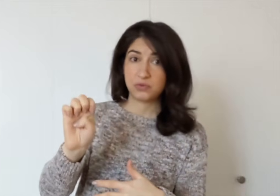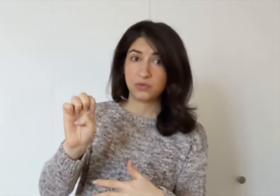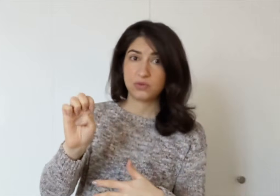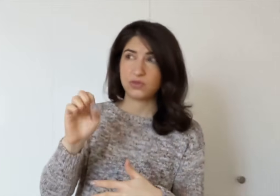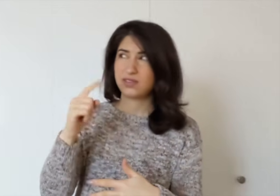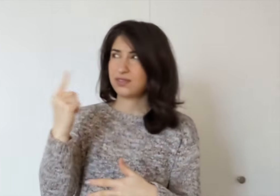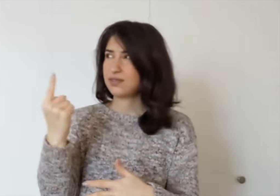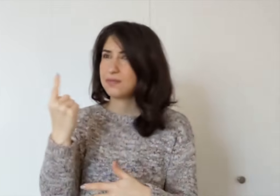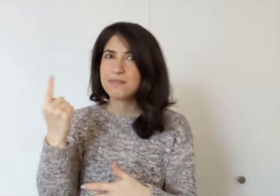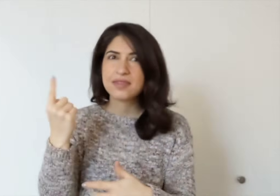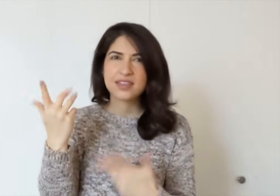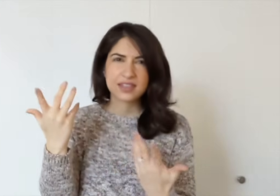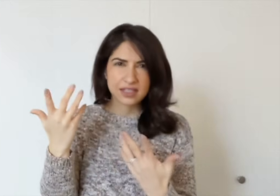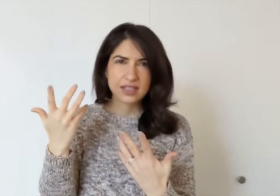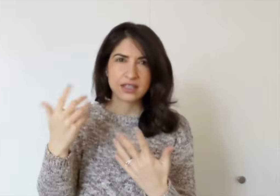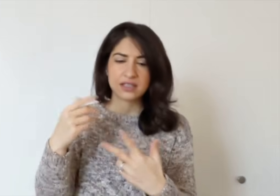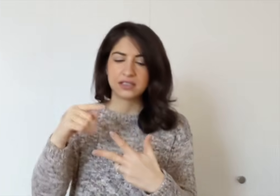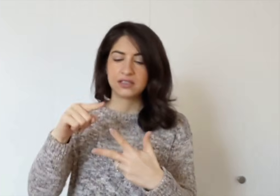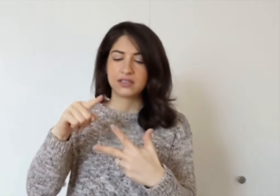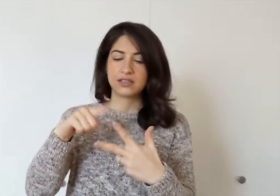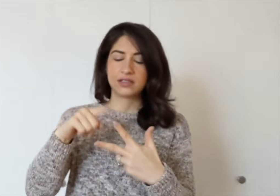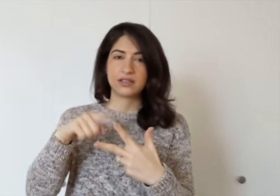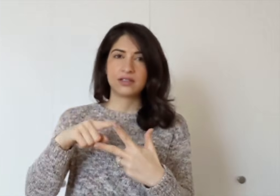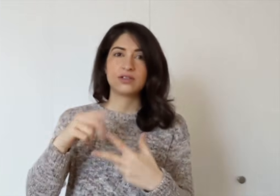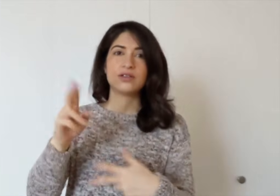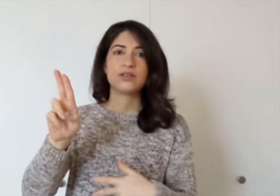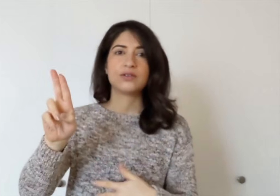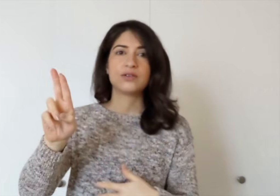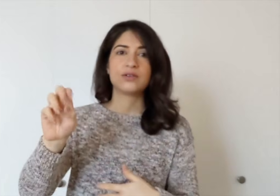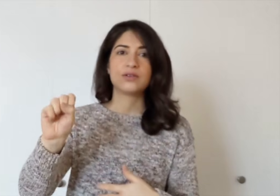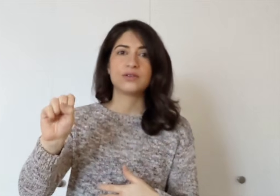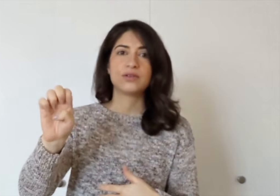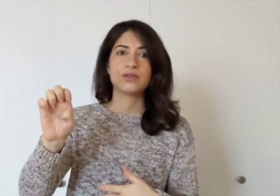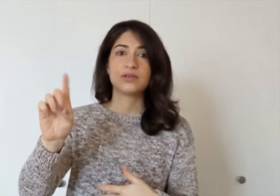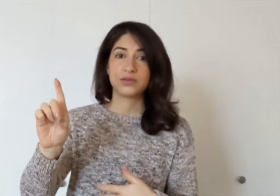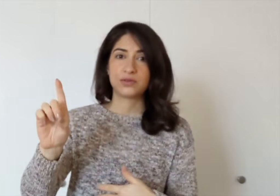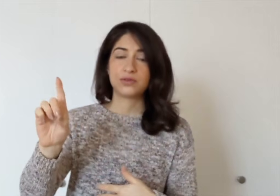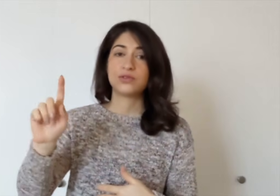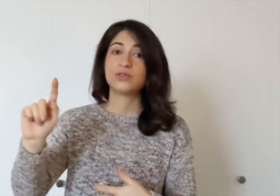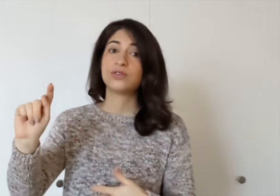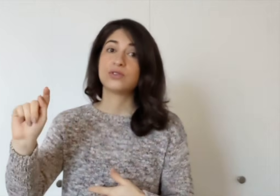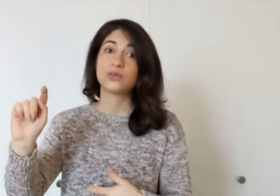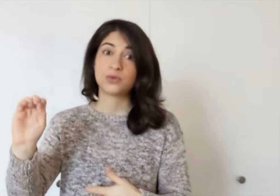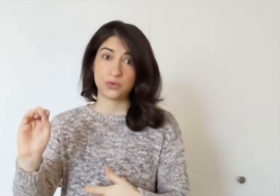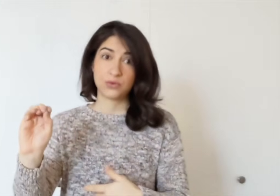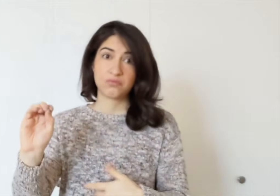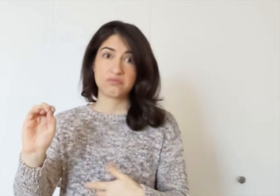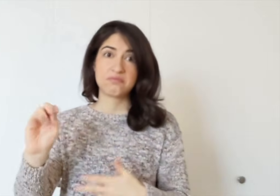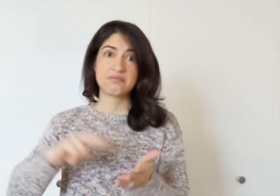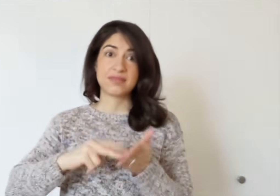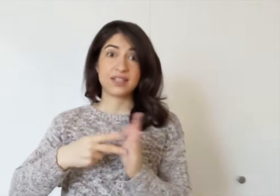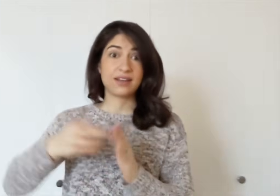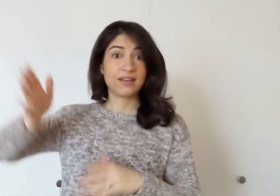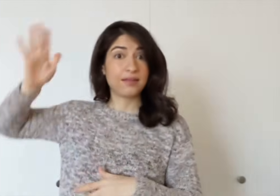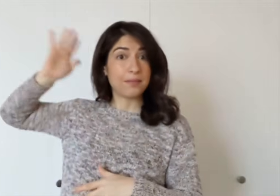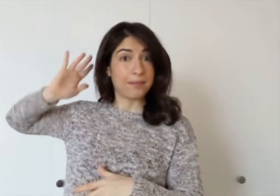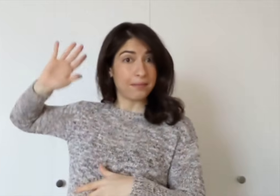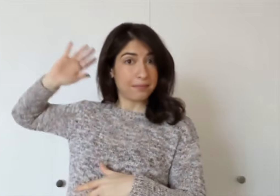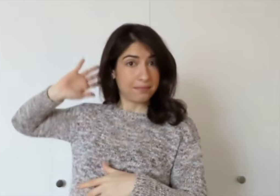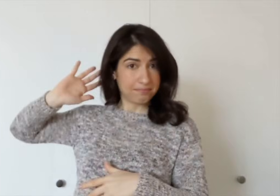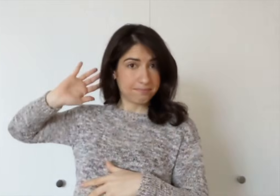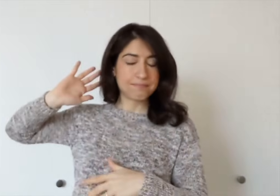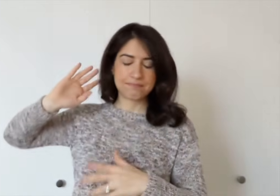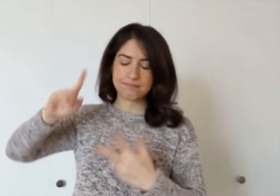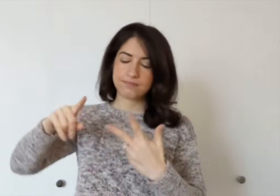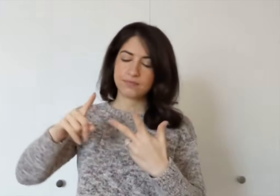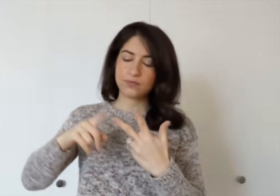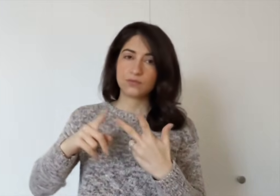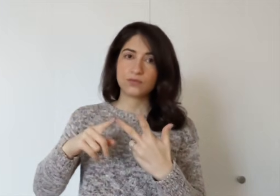(1) "Use" like to use something. (2) "Used to" meaning in the past. "Used to"